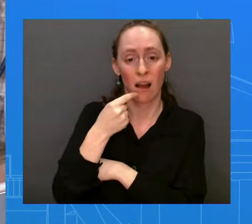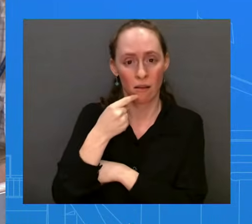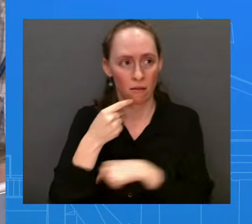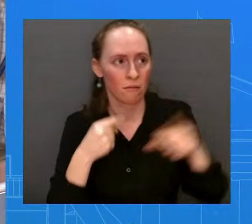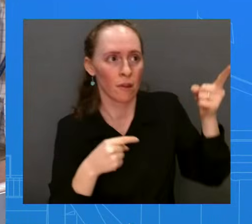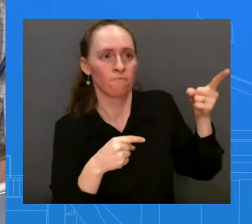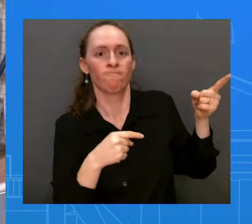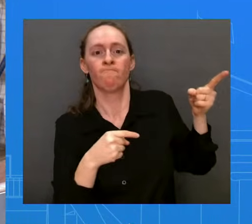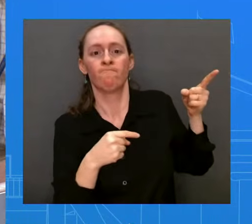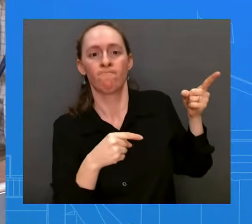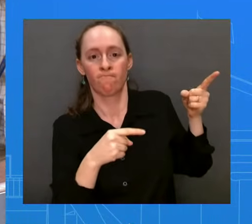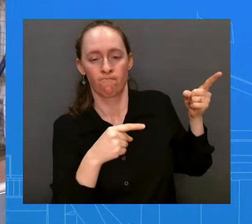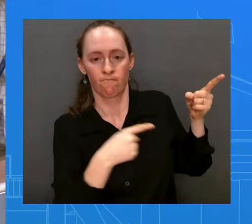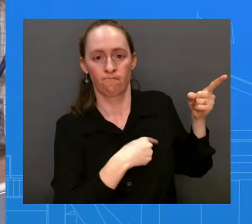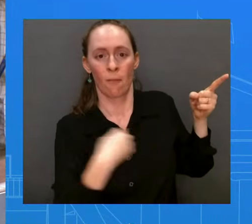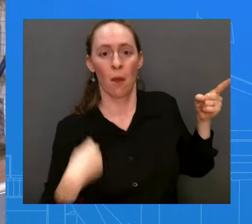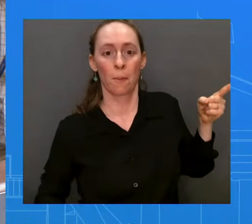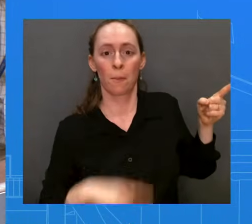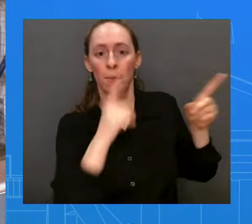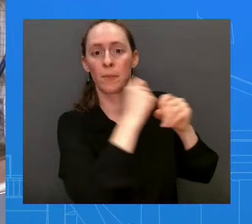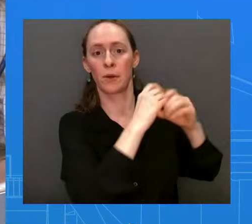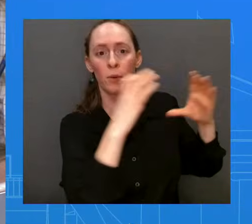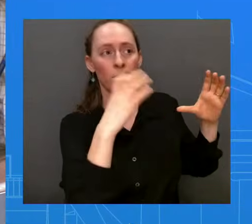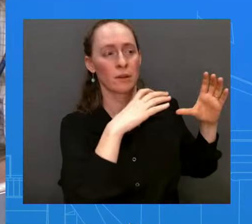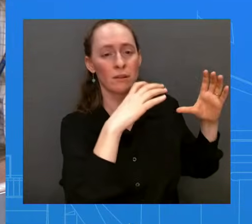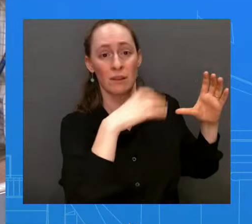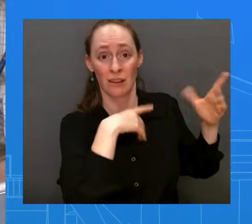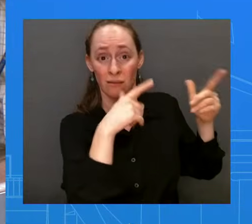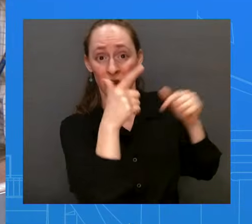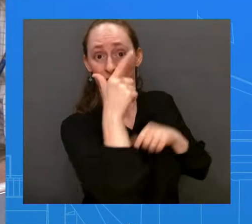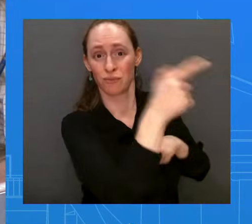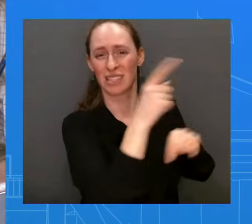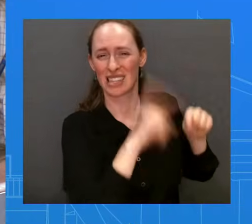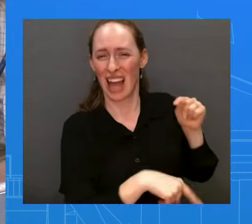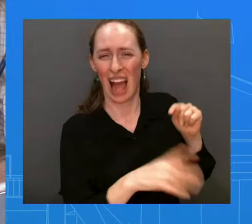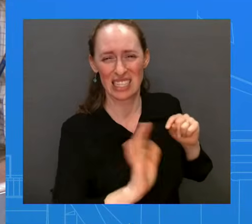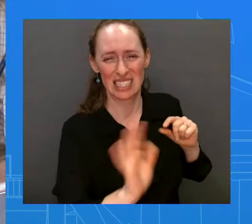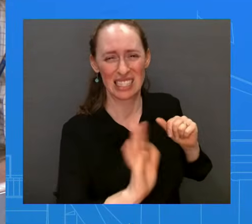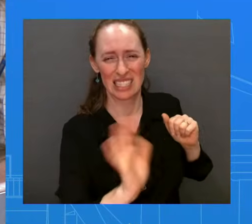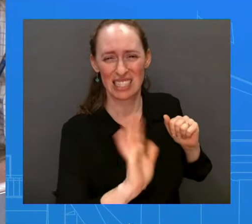it didn't pose a military threat or have hostile intent, and so he couldn't take action there.